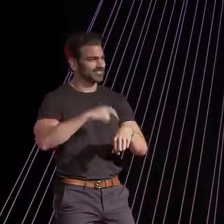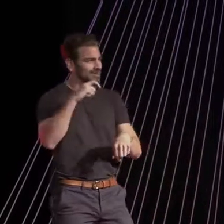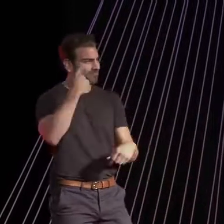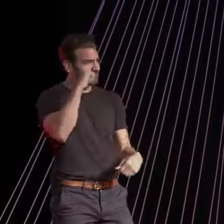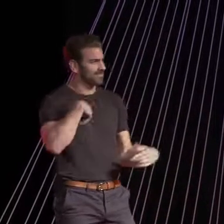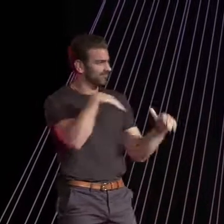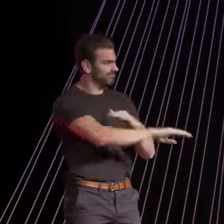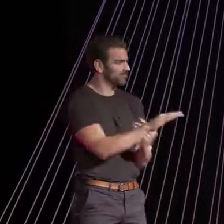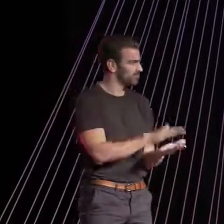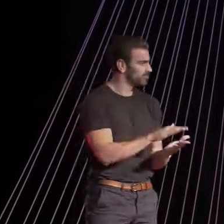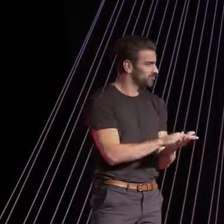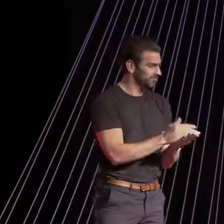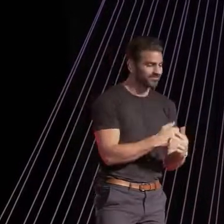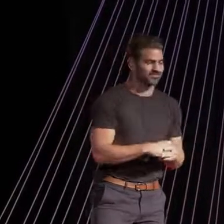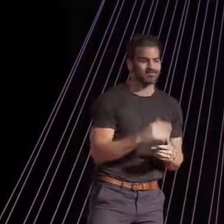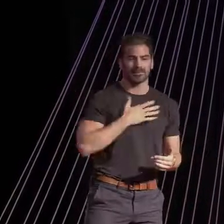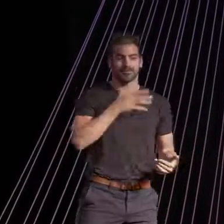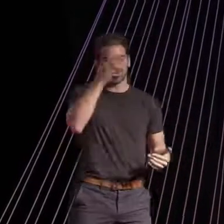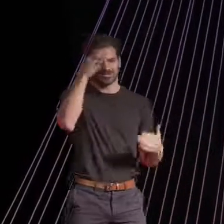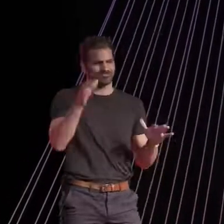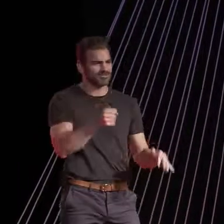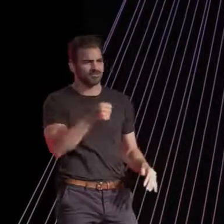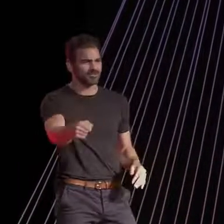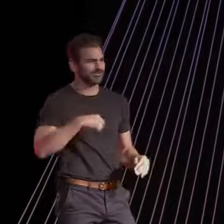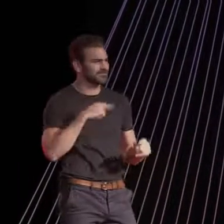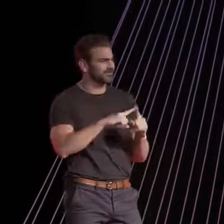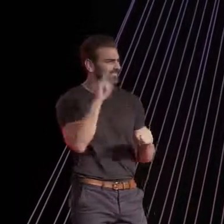when it came time for my parents to enroll me in school they already knew that i would